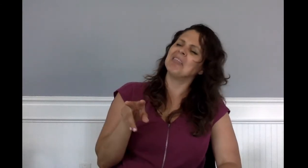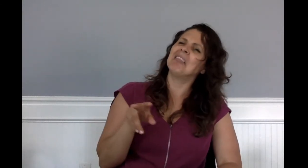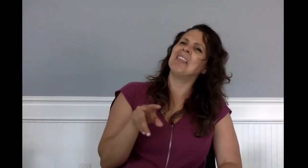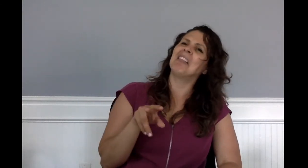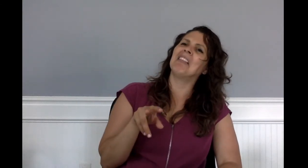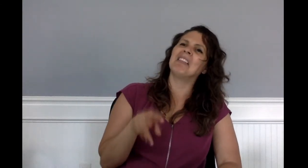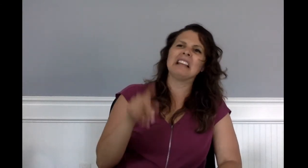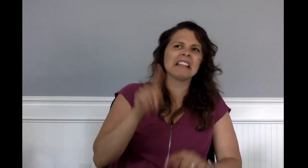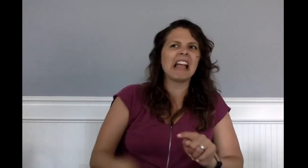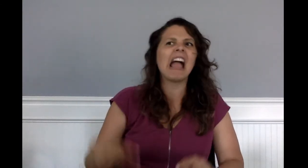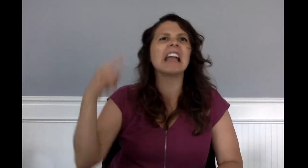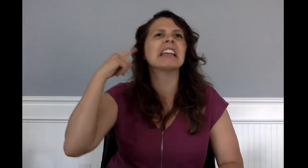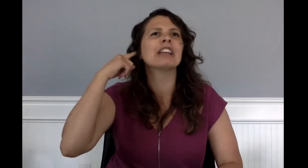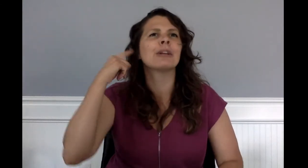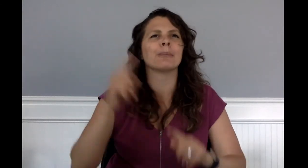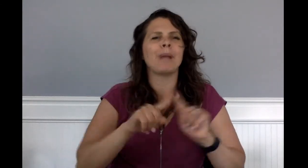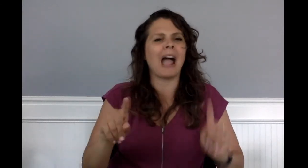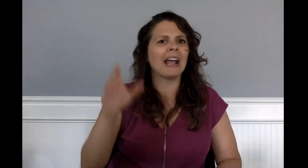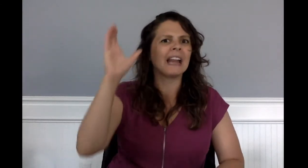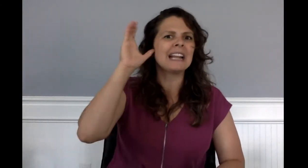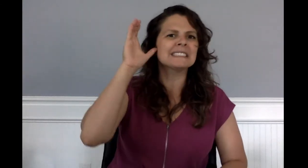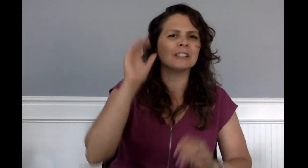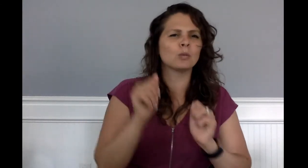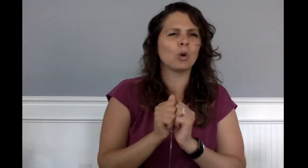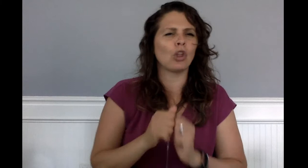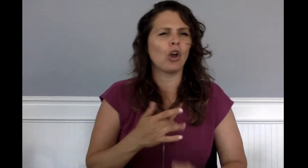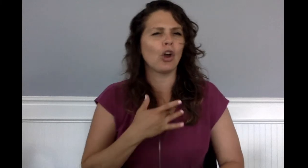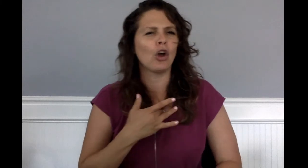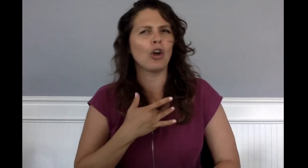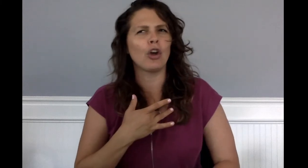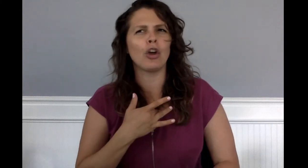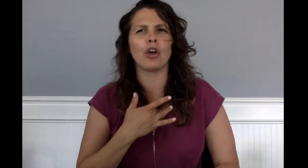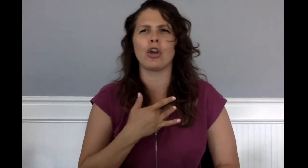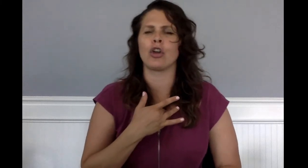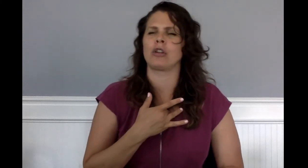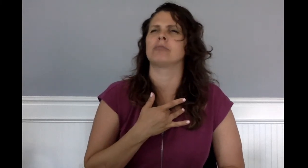He couldn’t hear, but he listened with his heart.